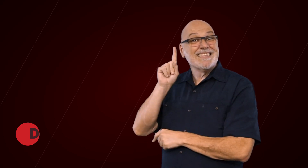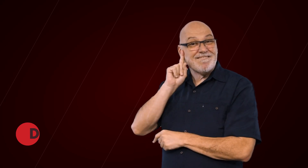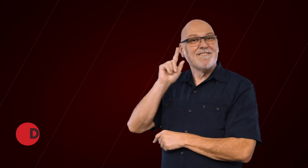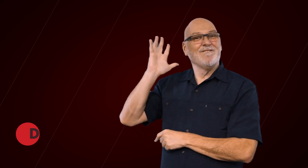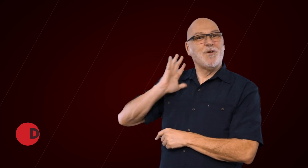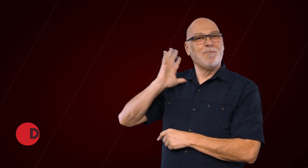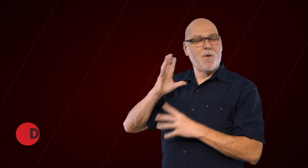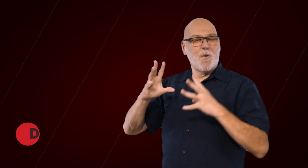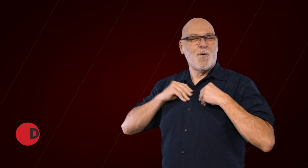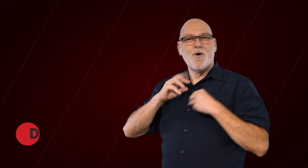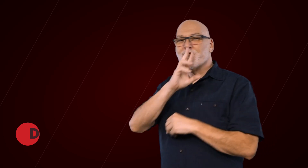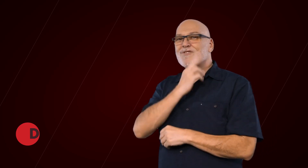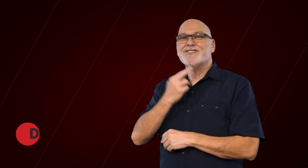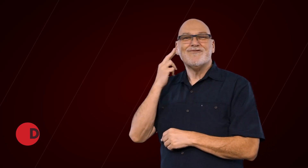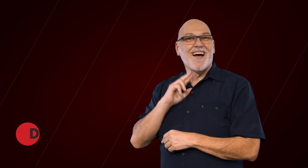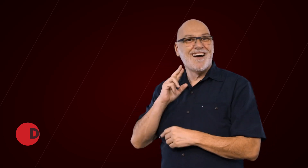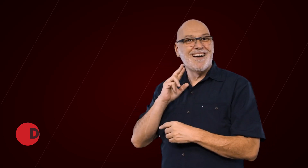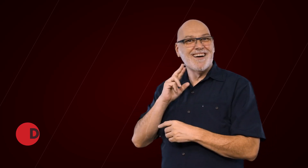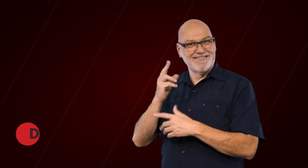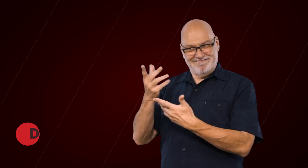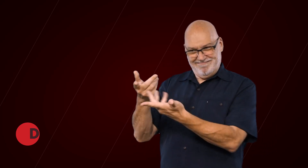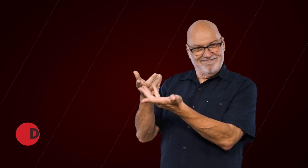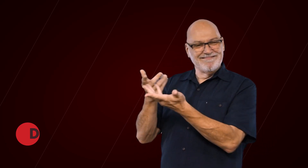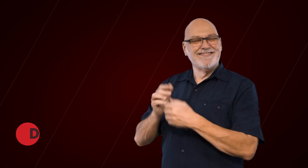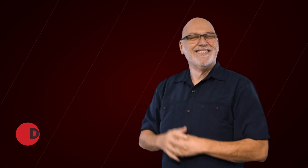a Deaf former restaurant business owner.